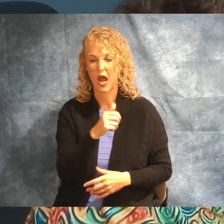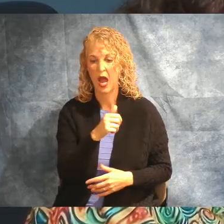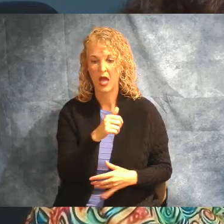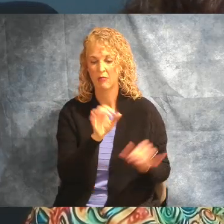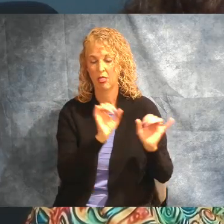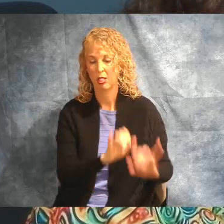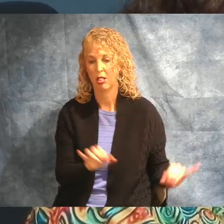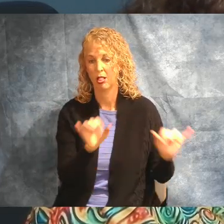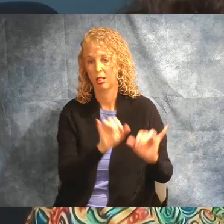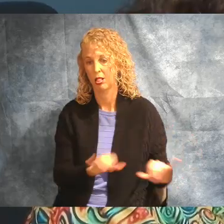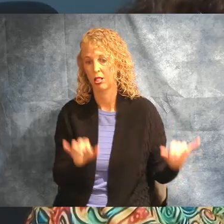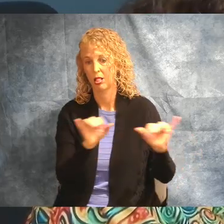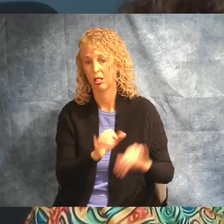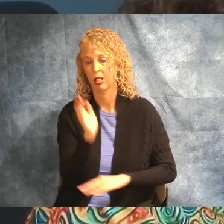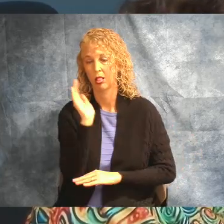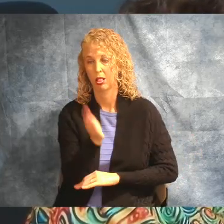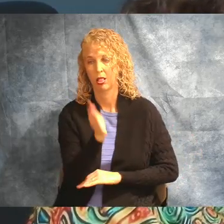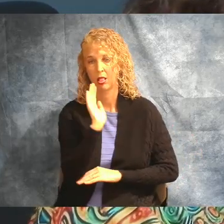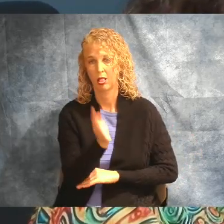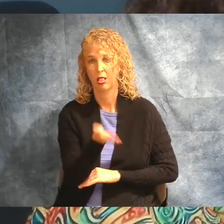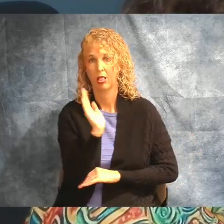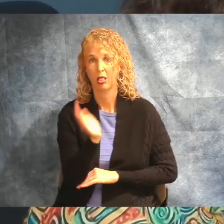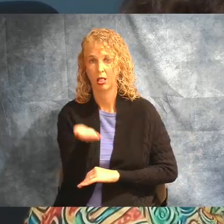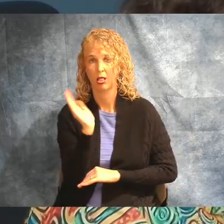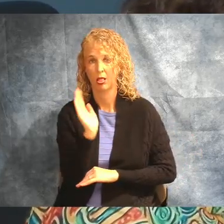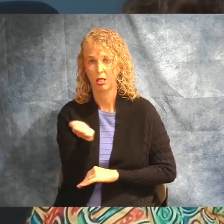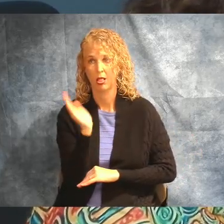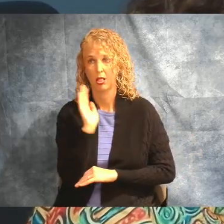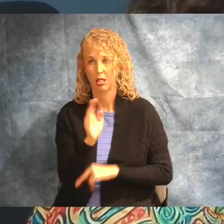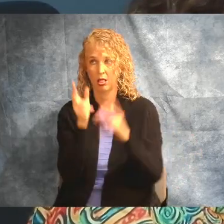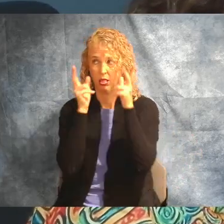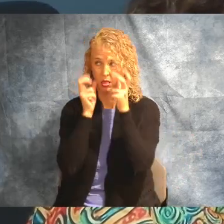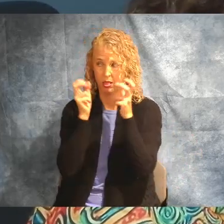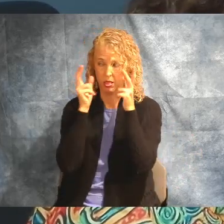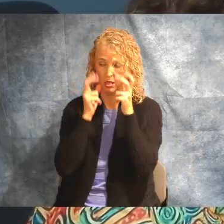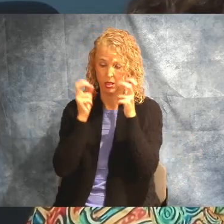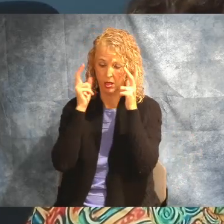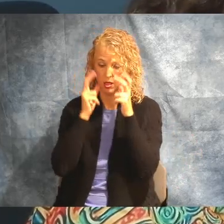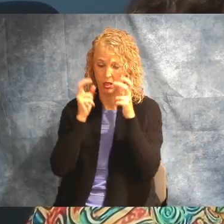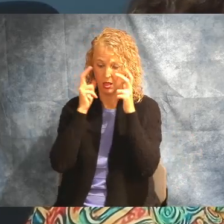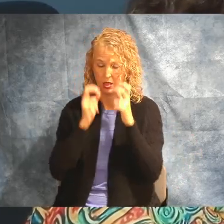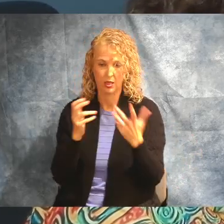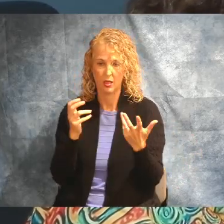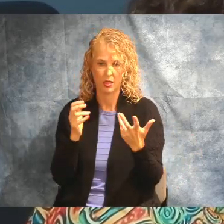just a lot of talking. It's just you know come in and get you know it's been going on for years. my